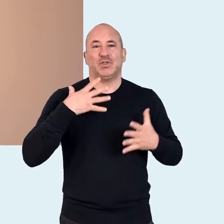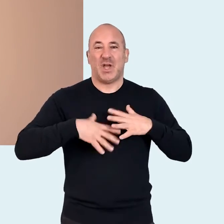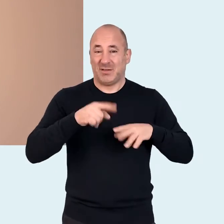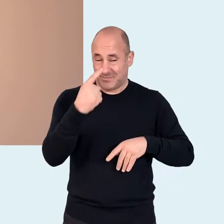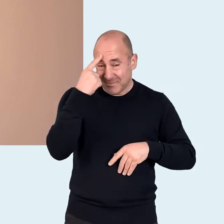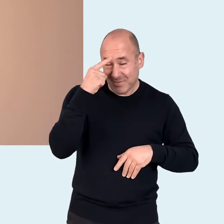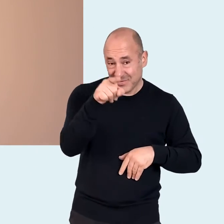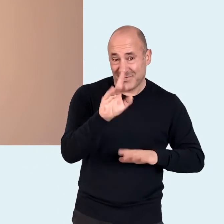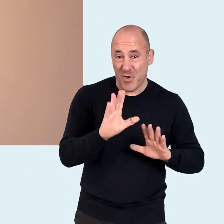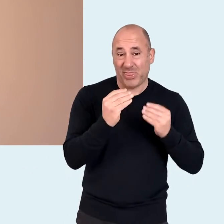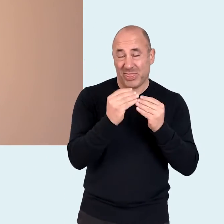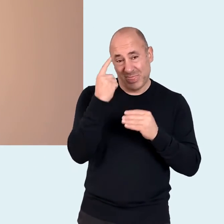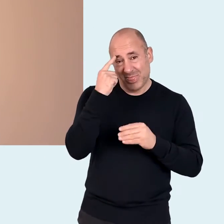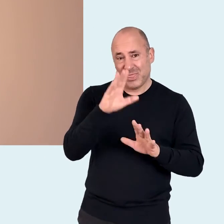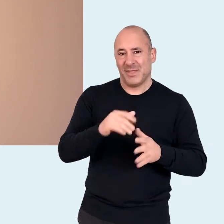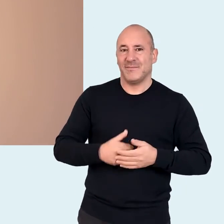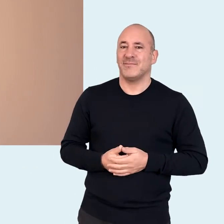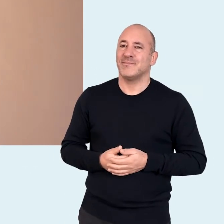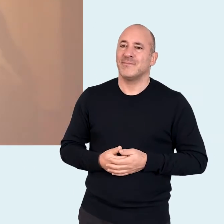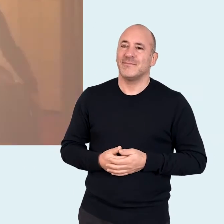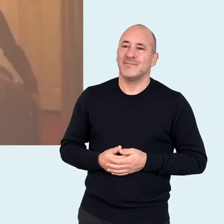So that's another thing that's worth thinking about.